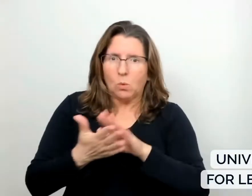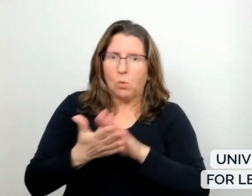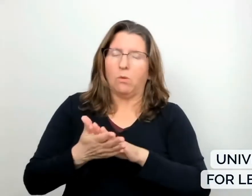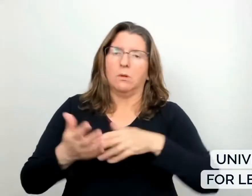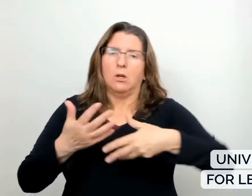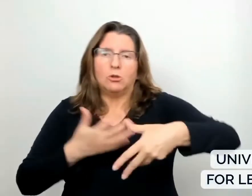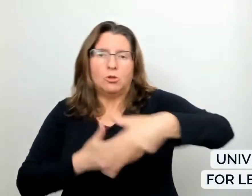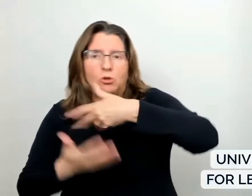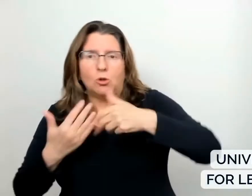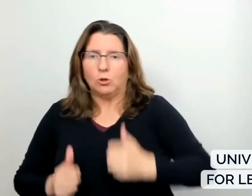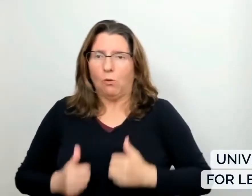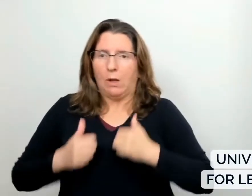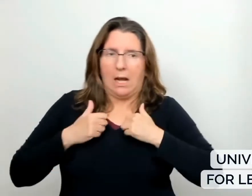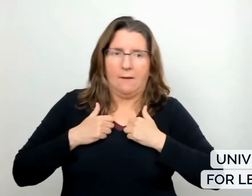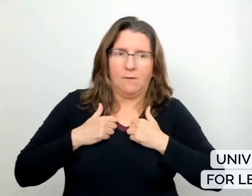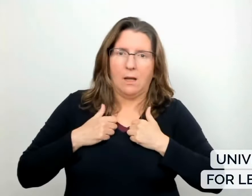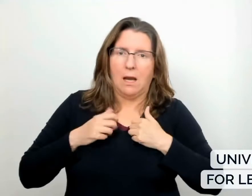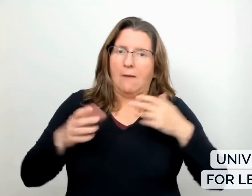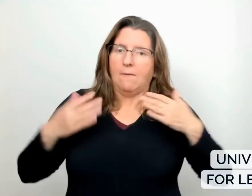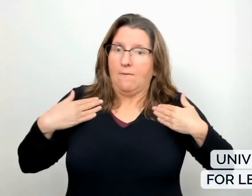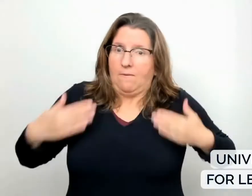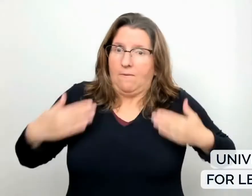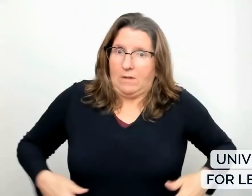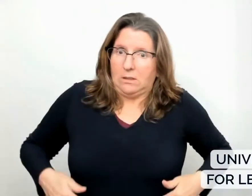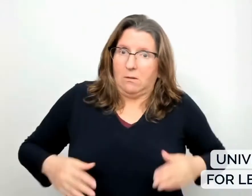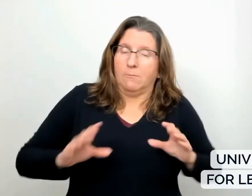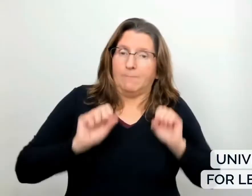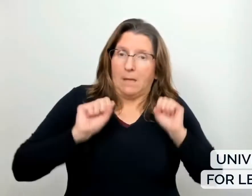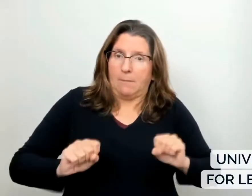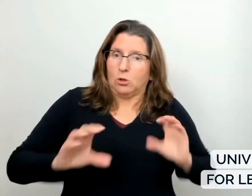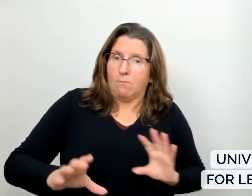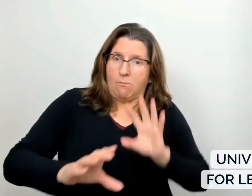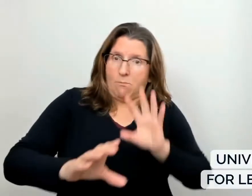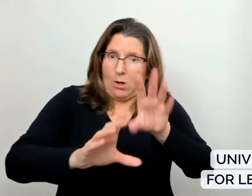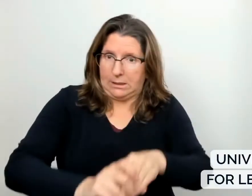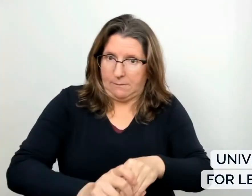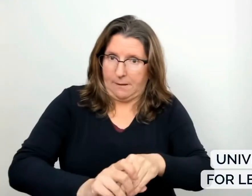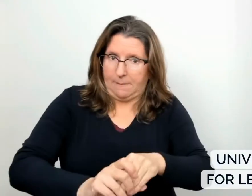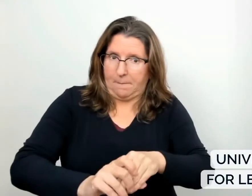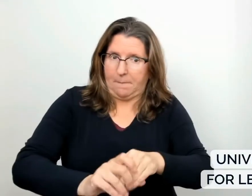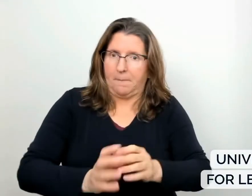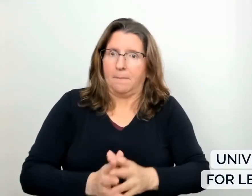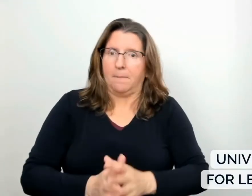in school academically, socially and physically.